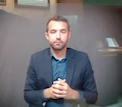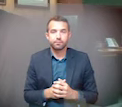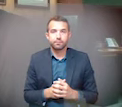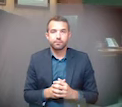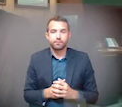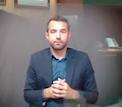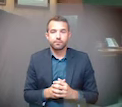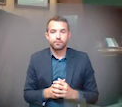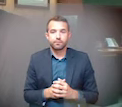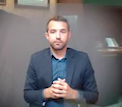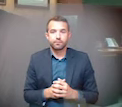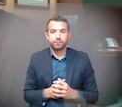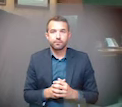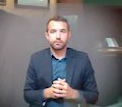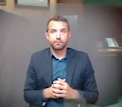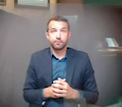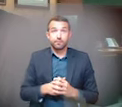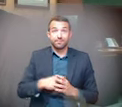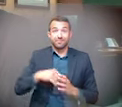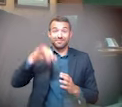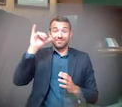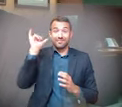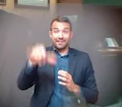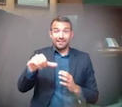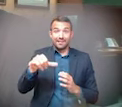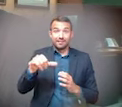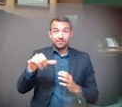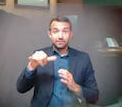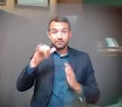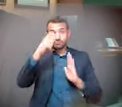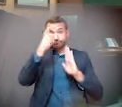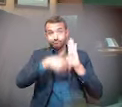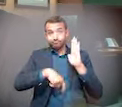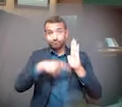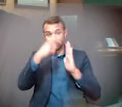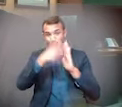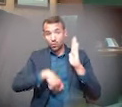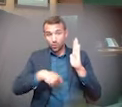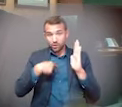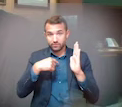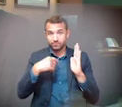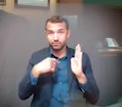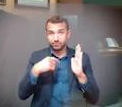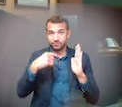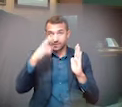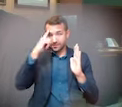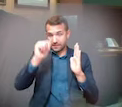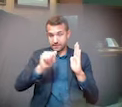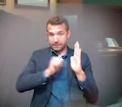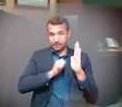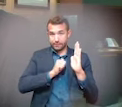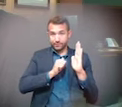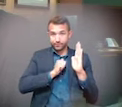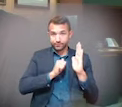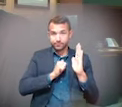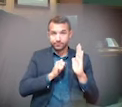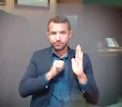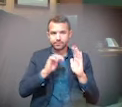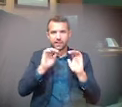your question first, because the blog post you referenced really was written for me as I was processing all of this stuff that I